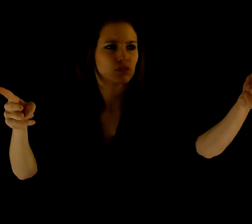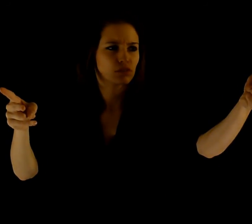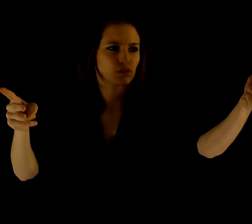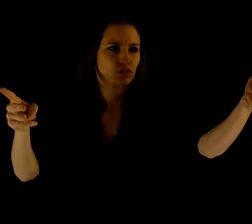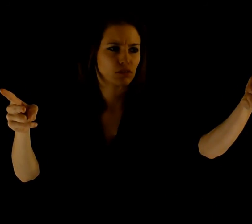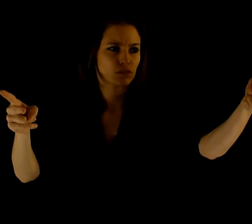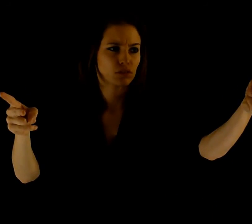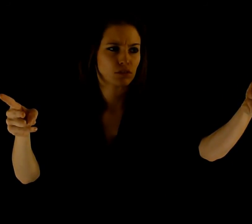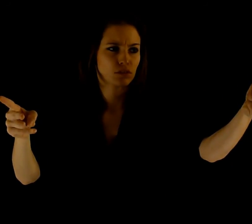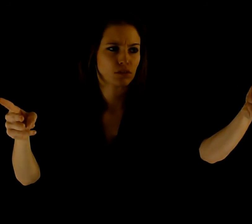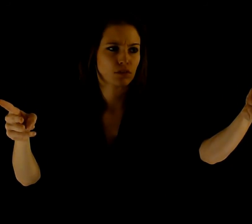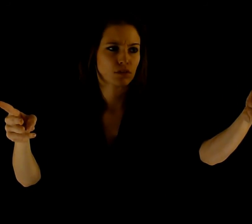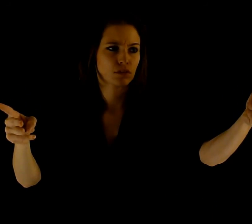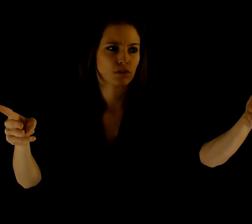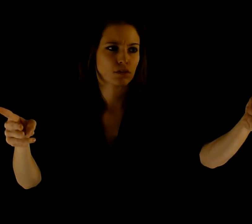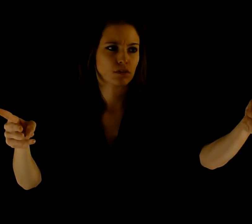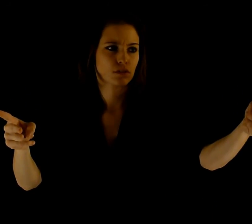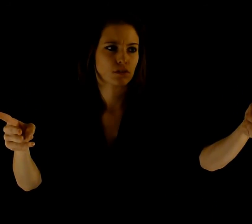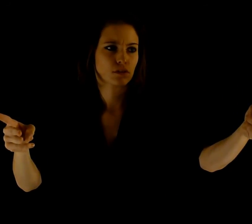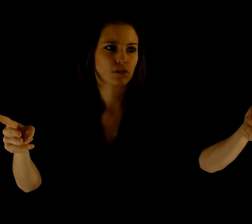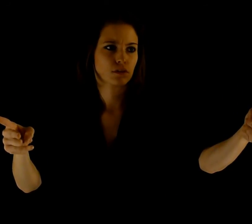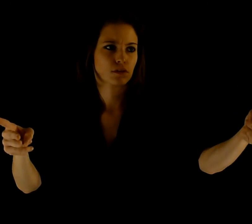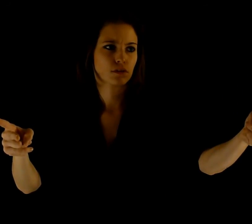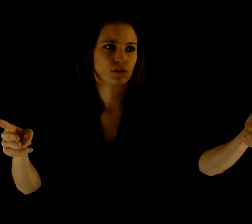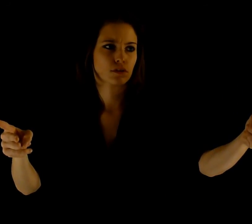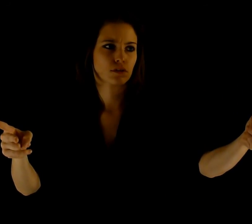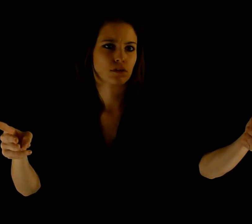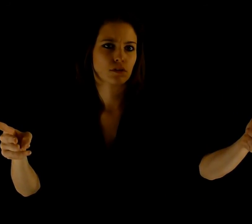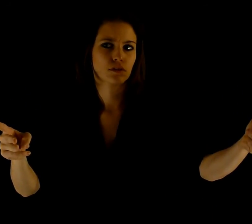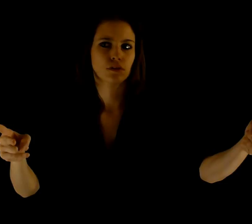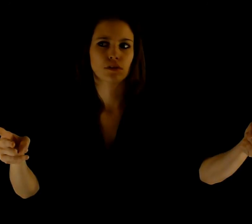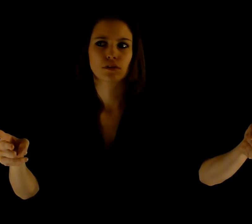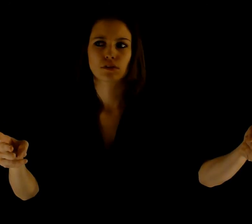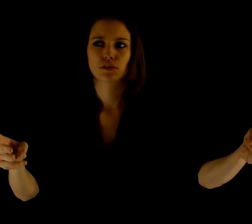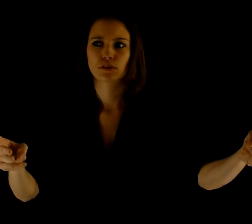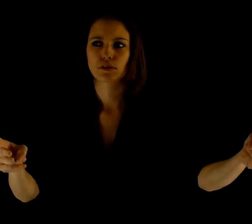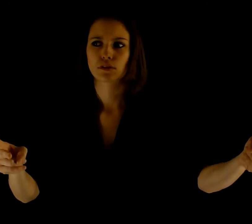PERSON-FALL PERSON-FALL The way they fall